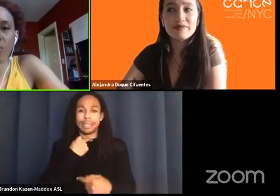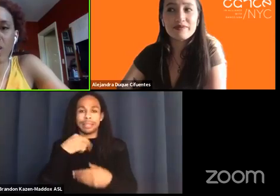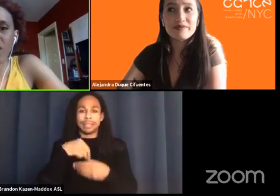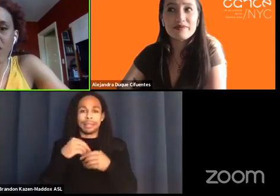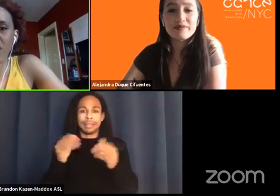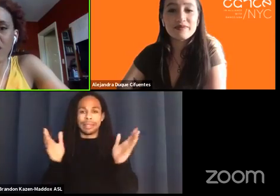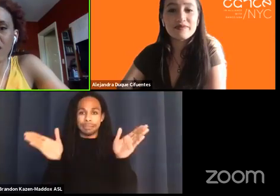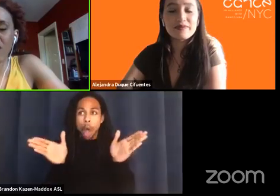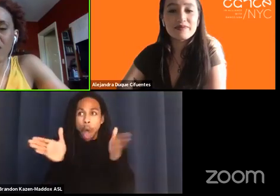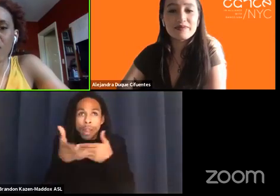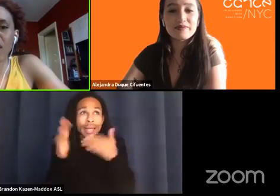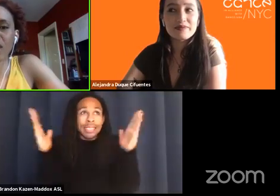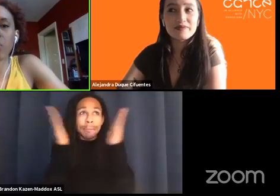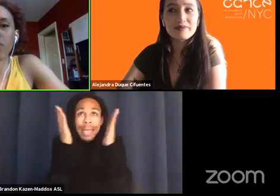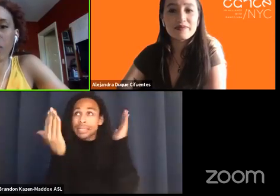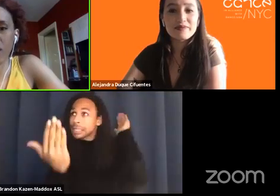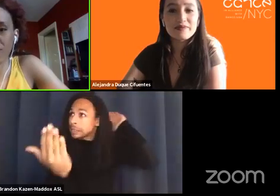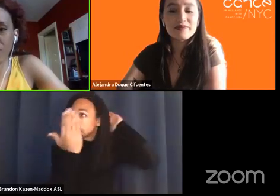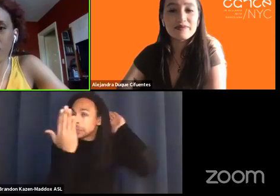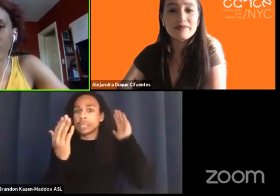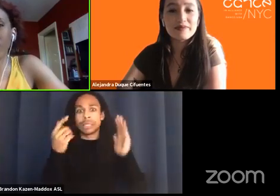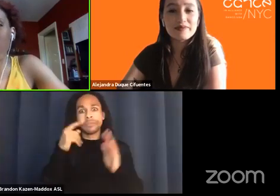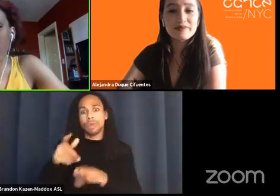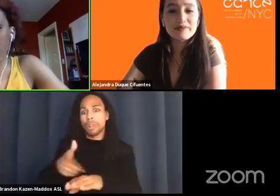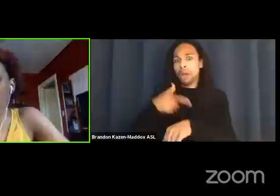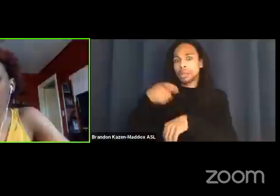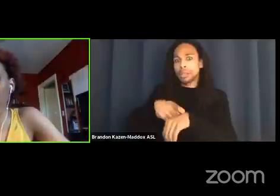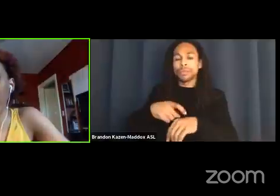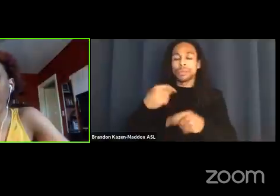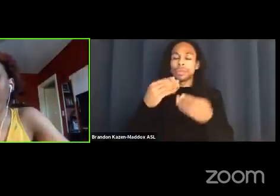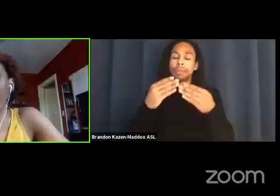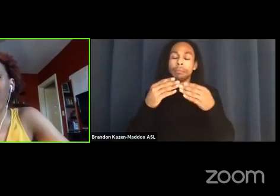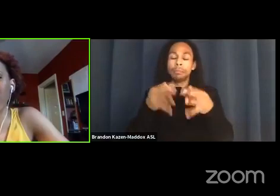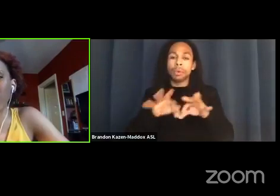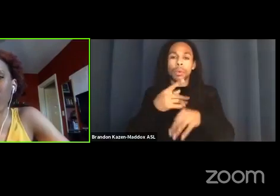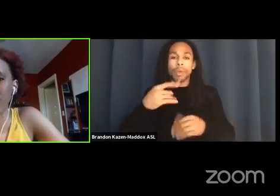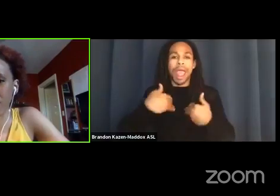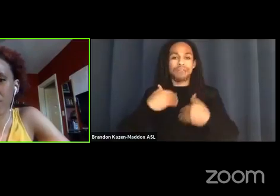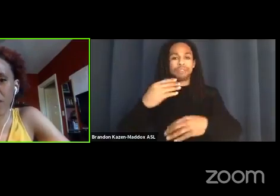you to all of you. Candace, take it away. Candace Thompson-Zachery: Thank